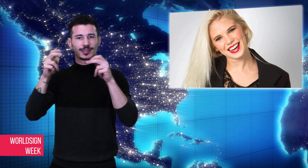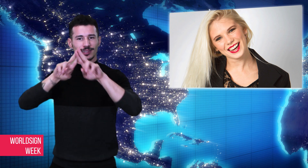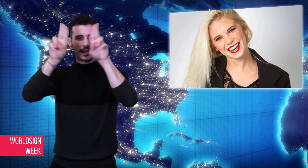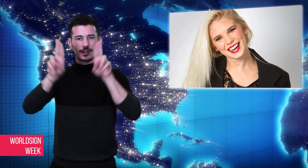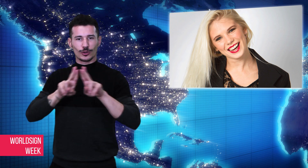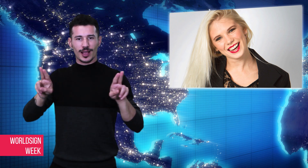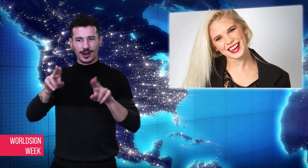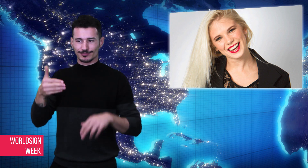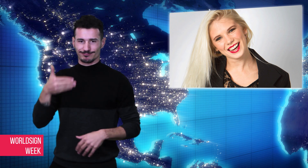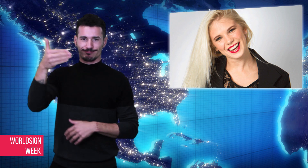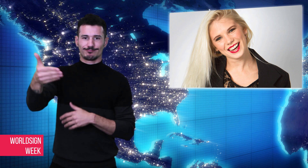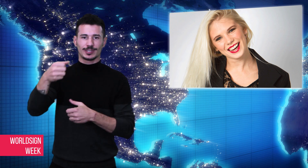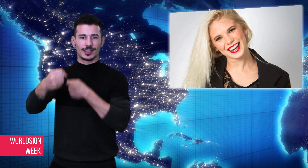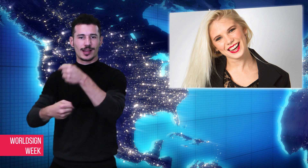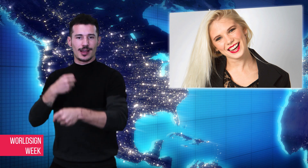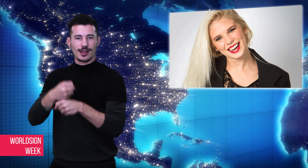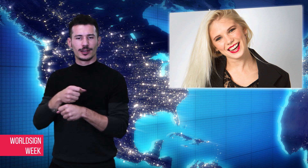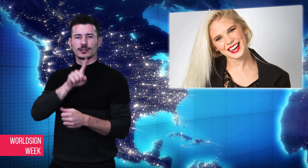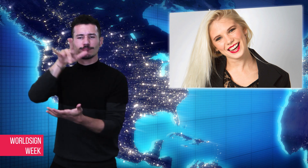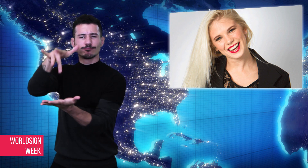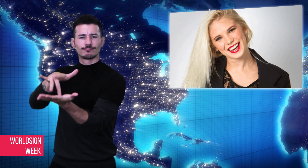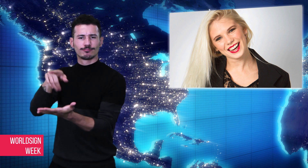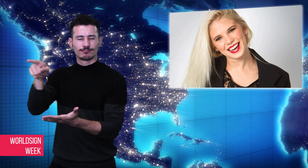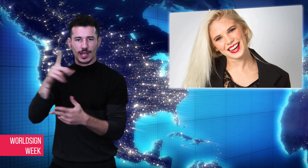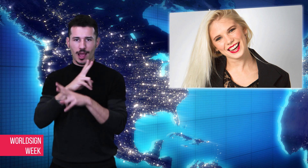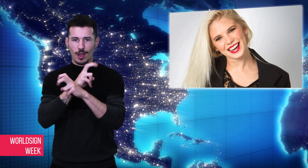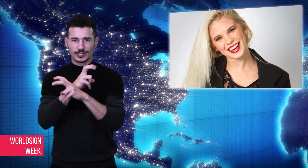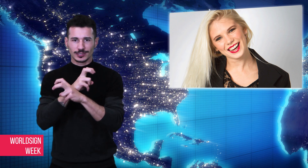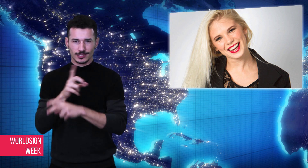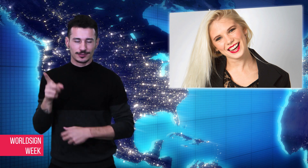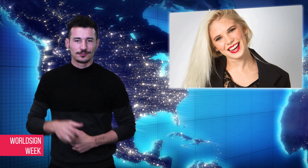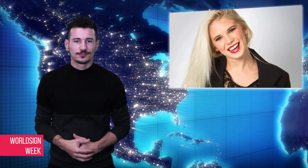year in Austria.